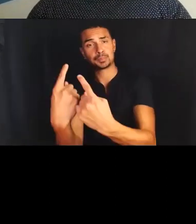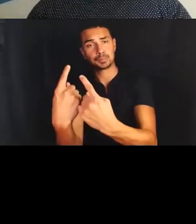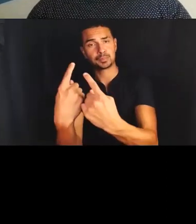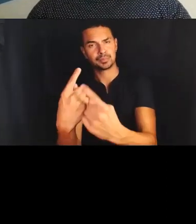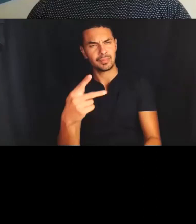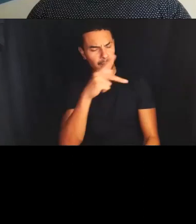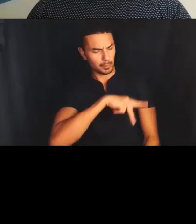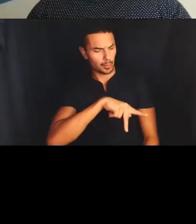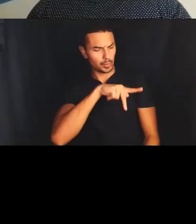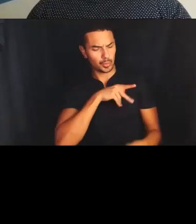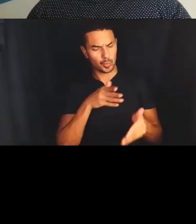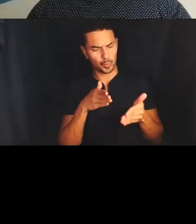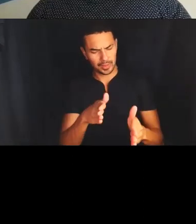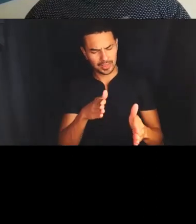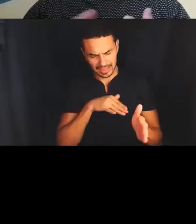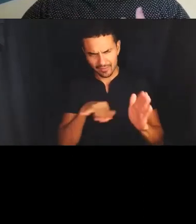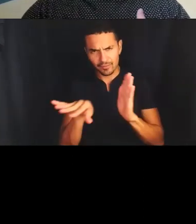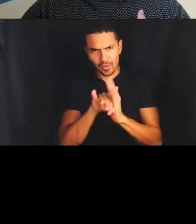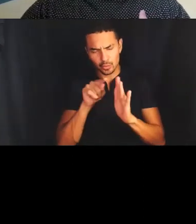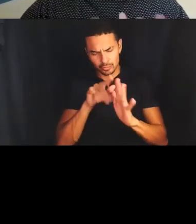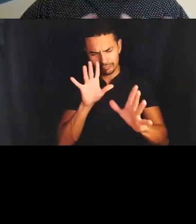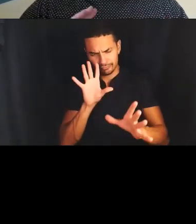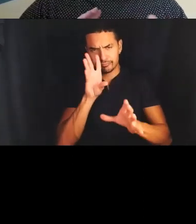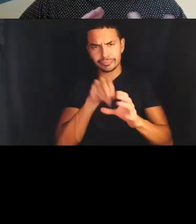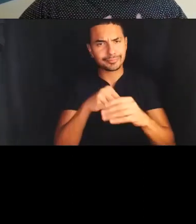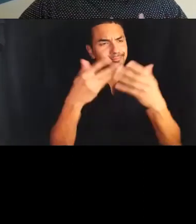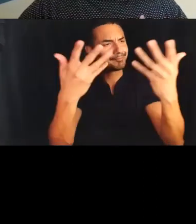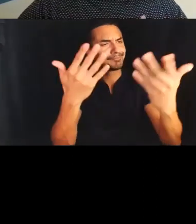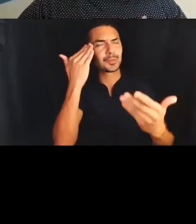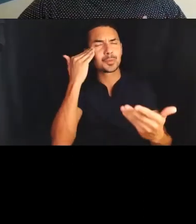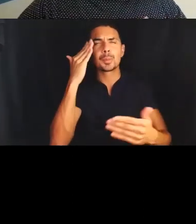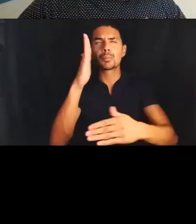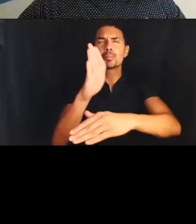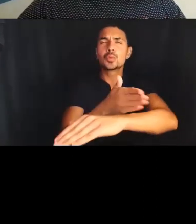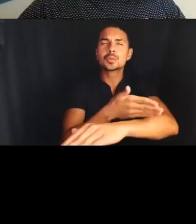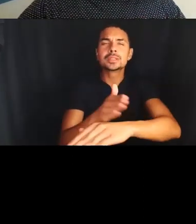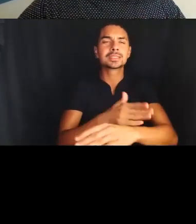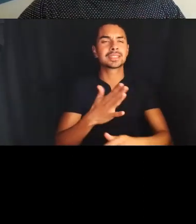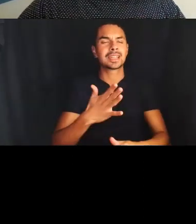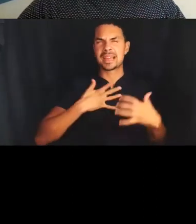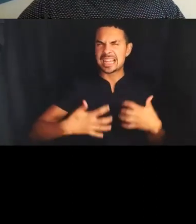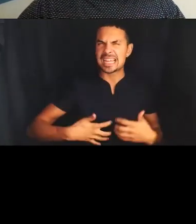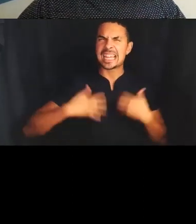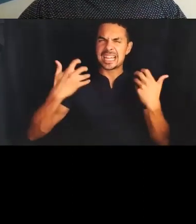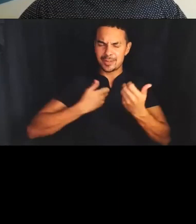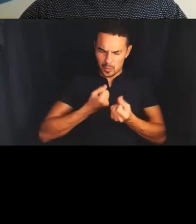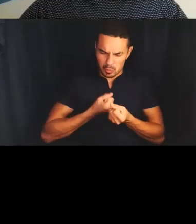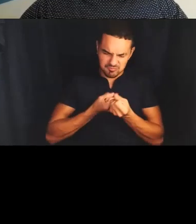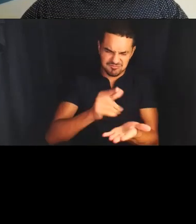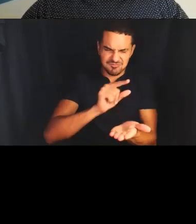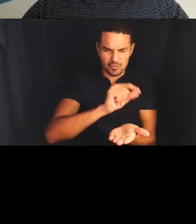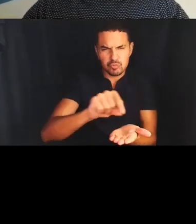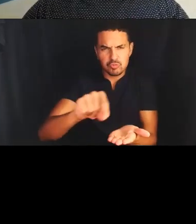to incorporate it, you know, music, writing out my anger and all that. So most of the ways I cope, you know,